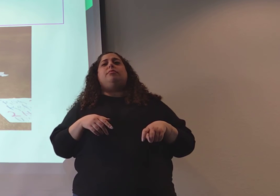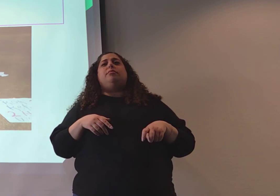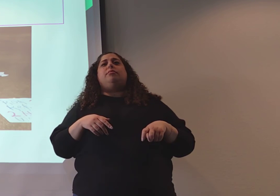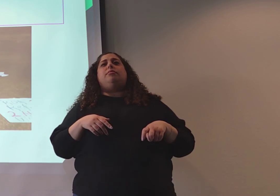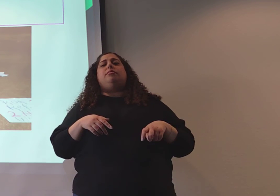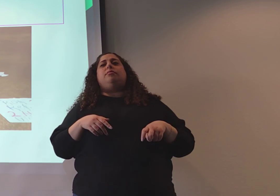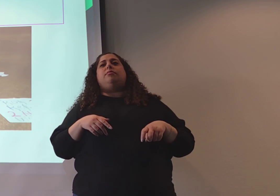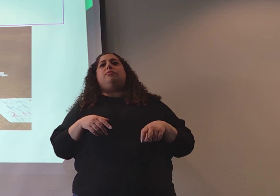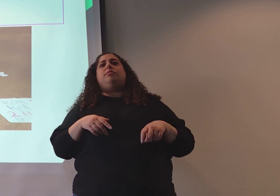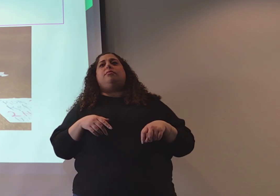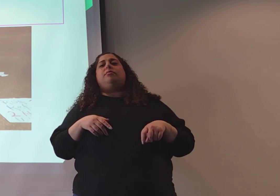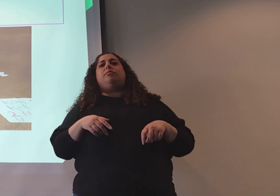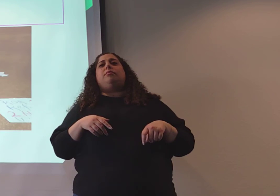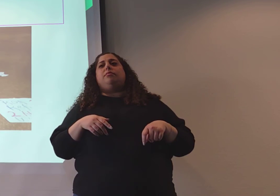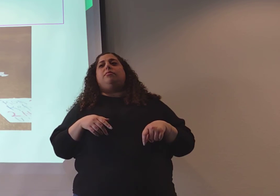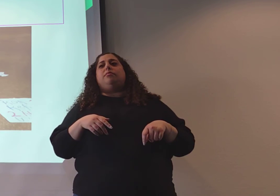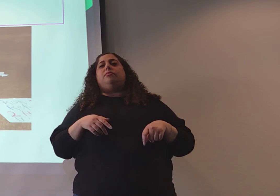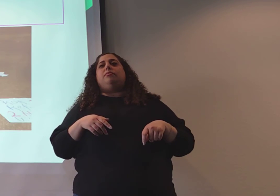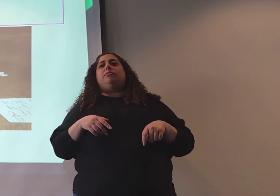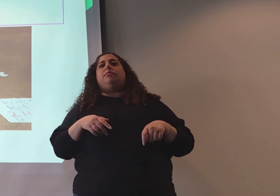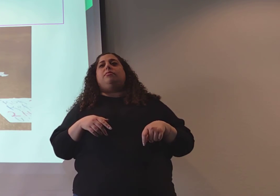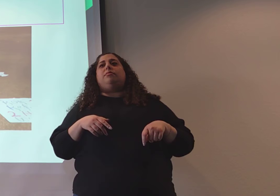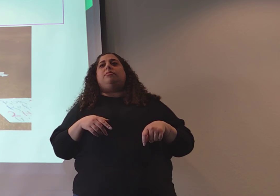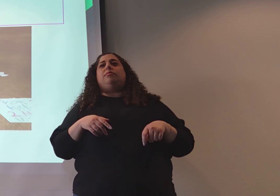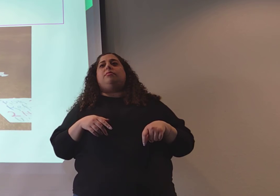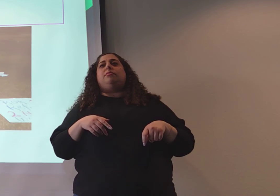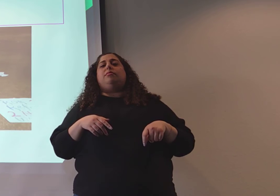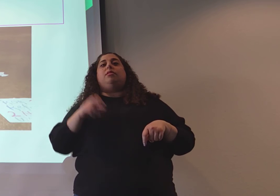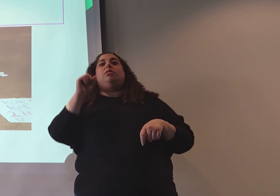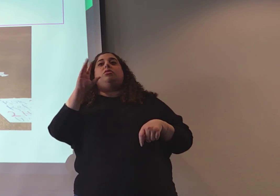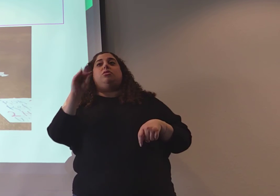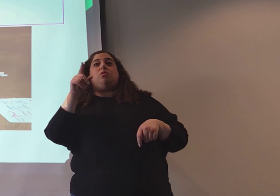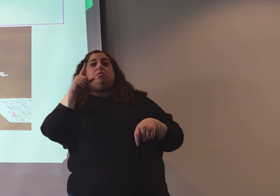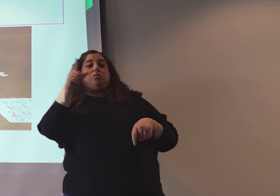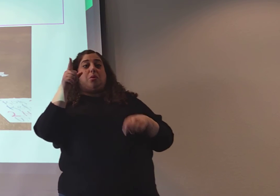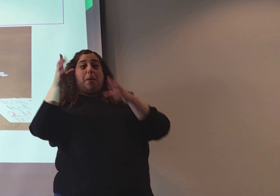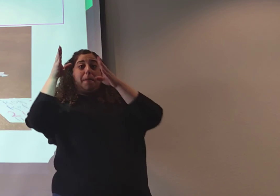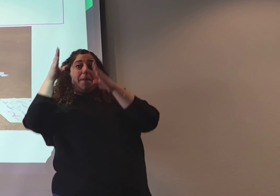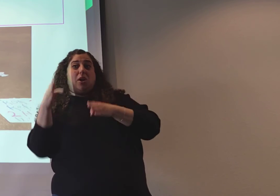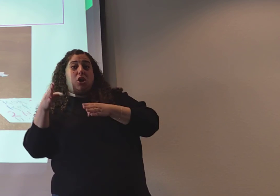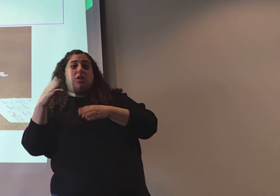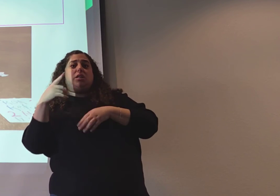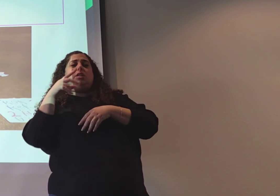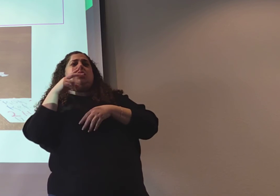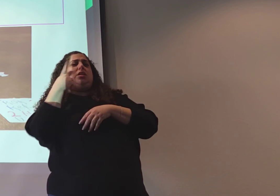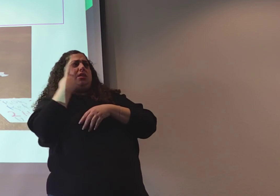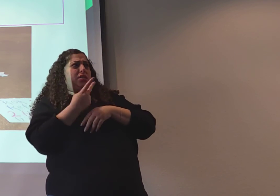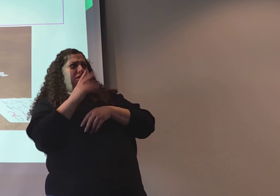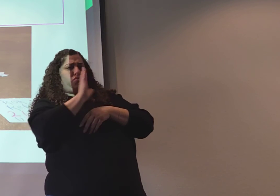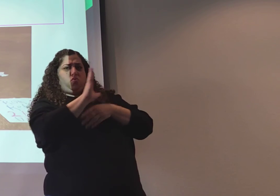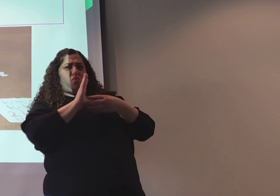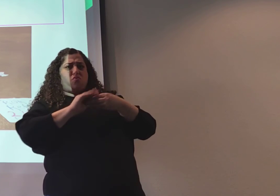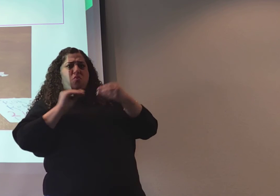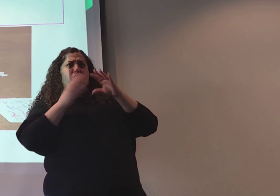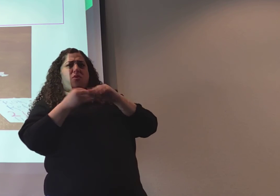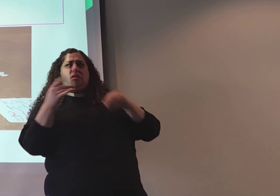So she was just offering some advice about contacting a senator or assemblyperson for